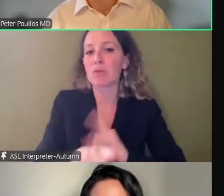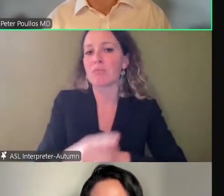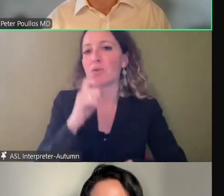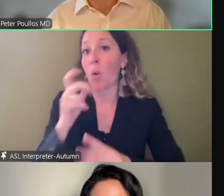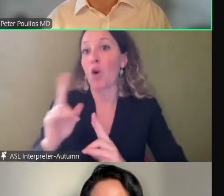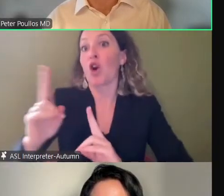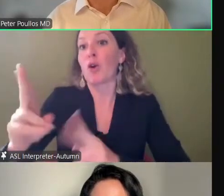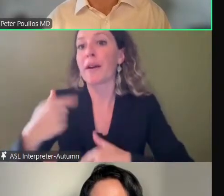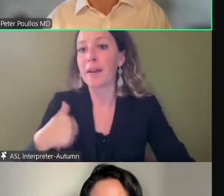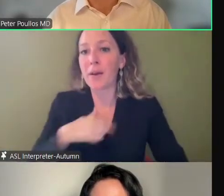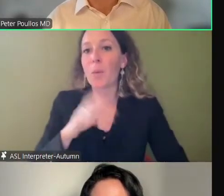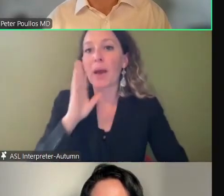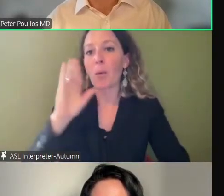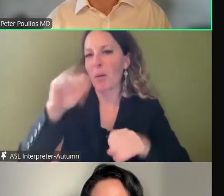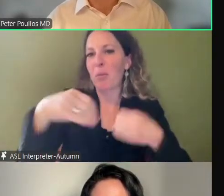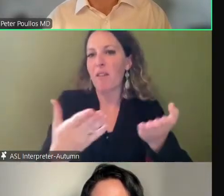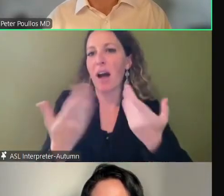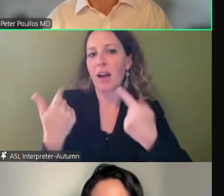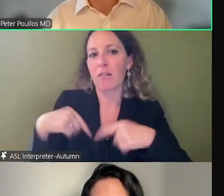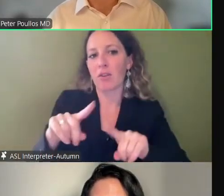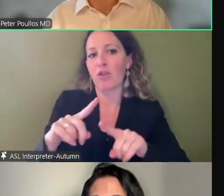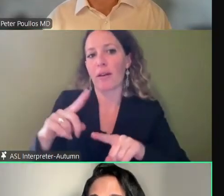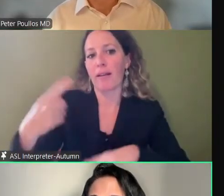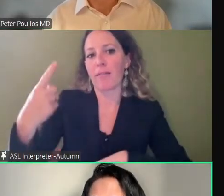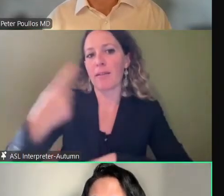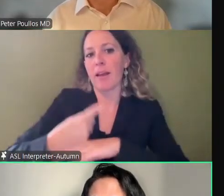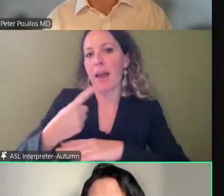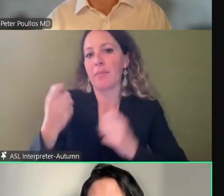we'll be providing it again throughout the day. >> Malathi Srinivasan: And we're also gonna be